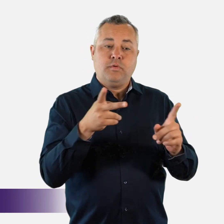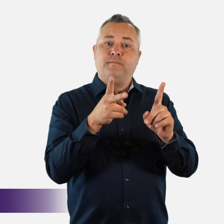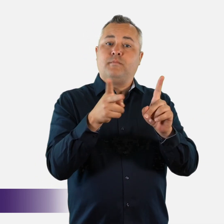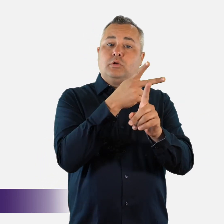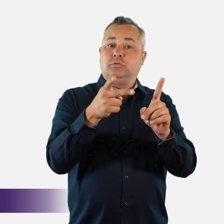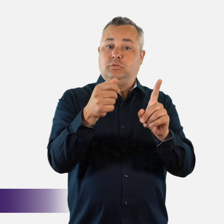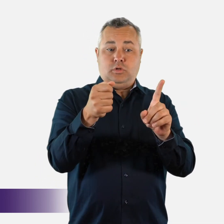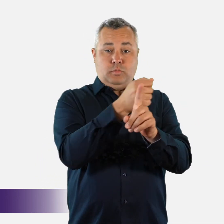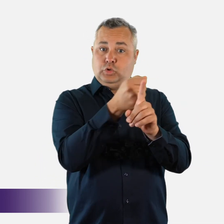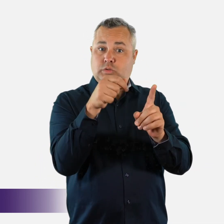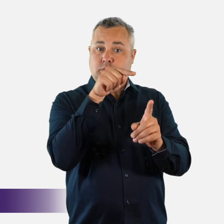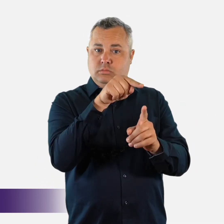• Violence and abuse –